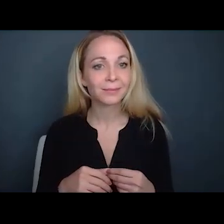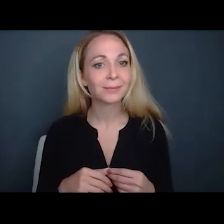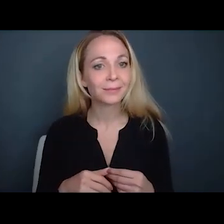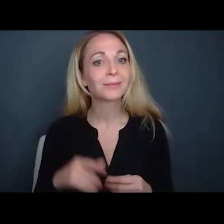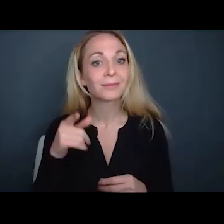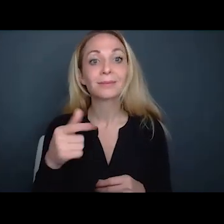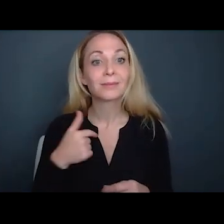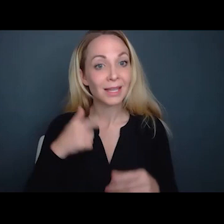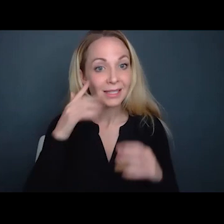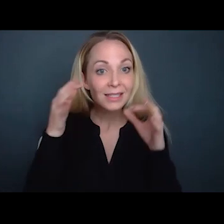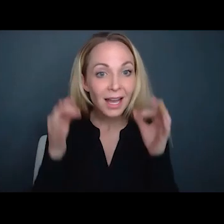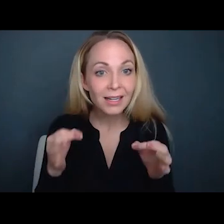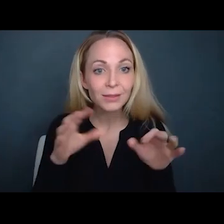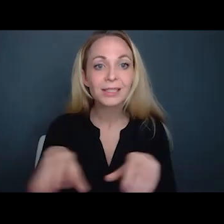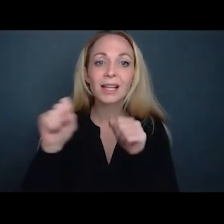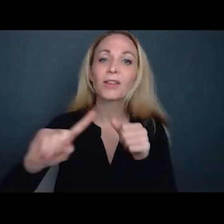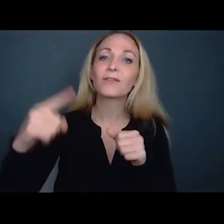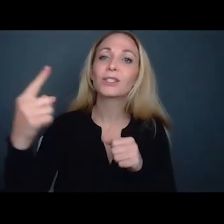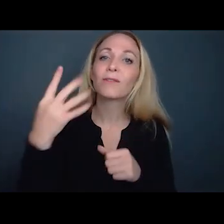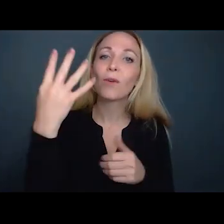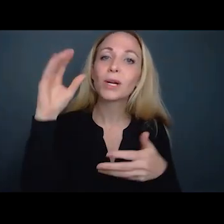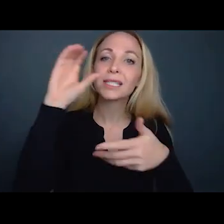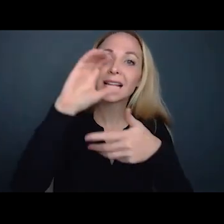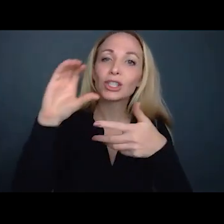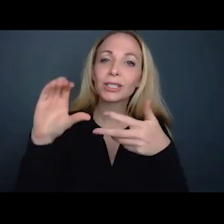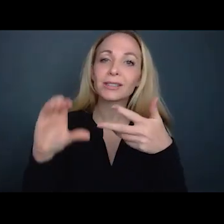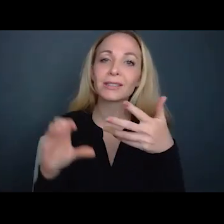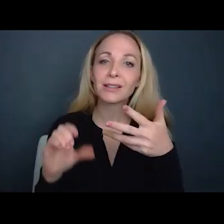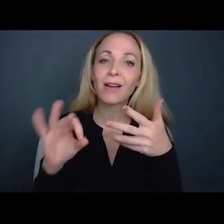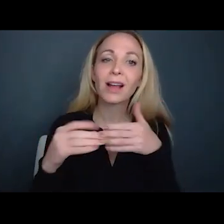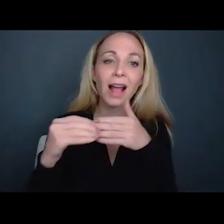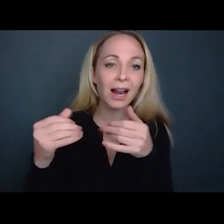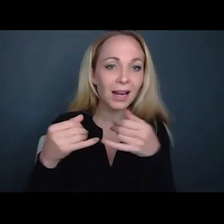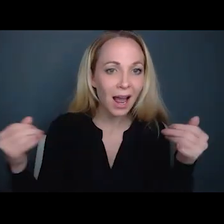I decided to take the first 4 sections of the guidelines to discover how we can apply